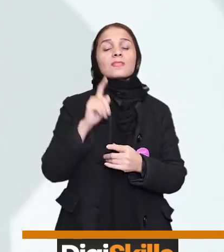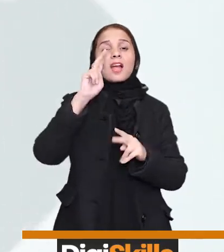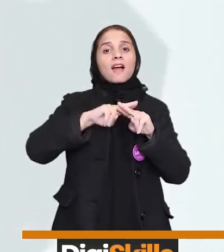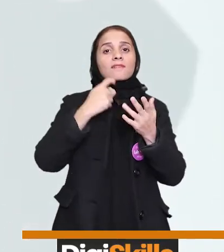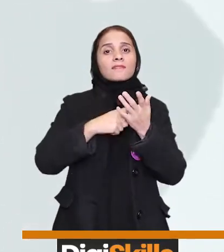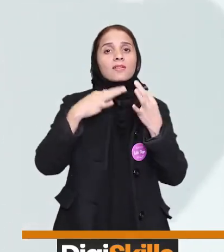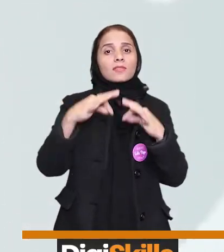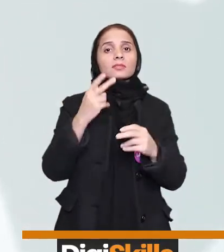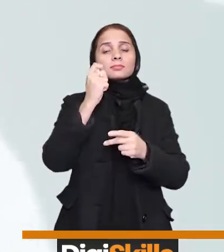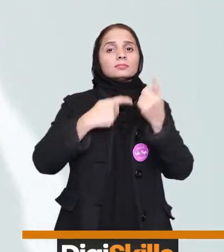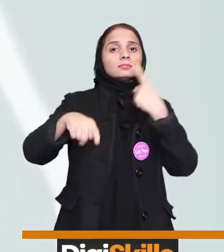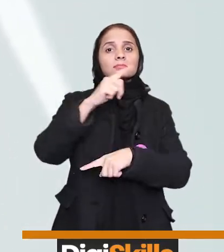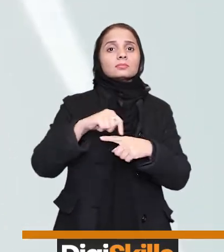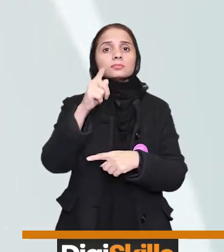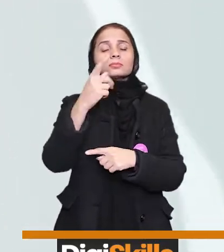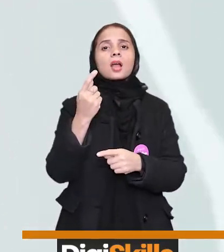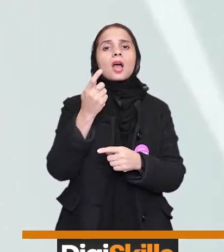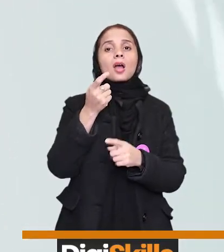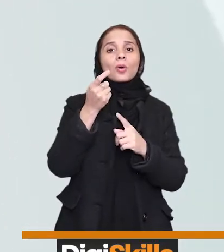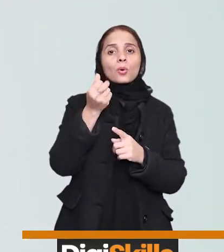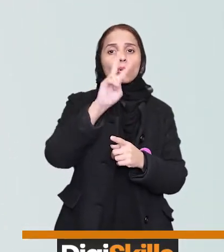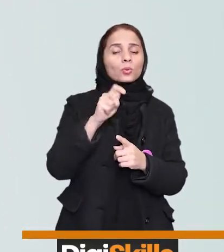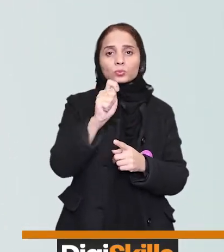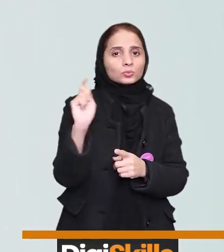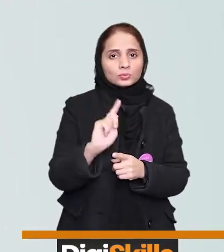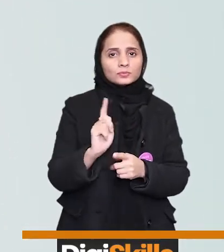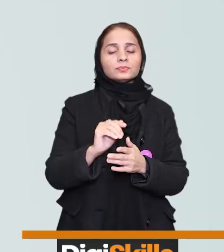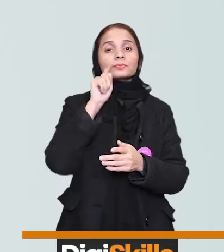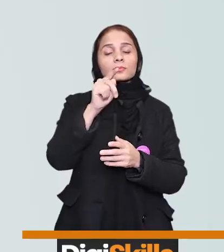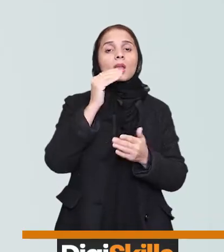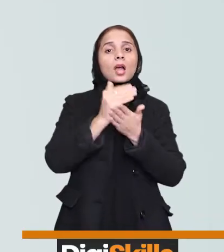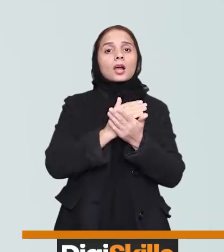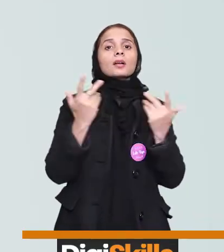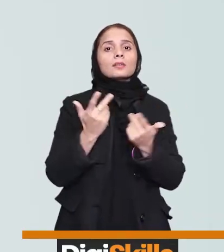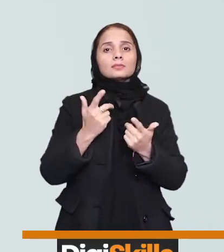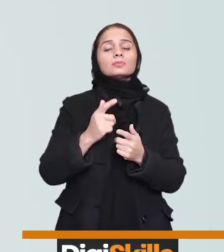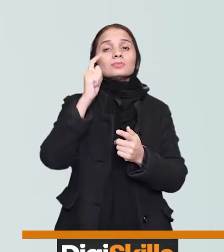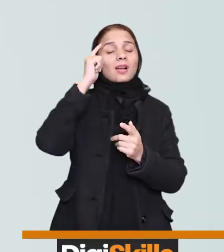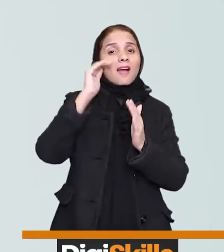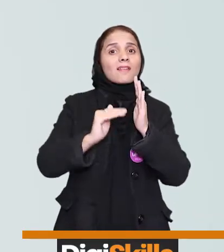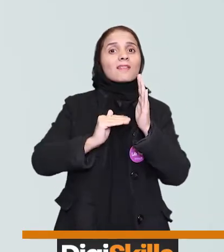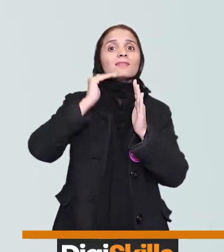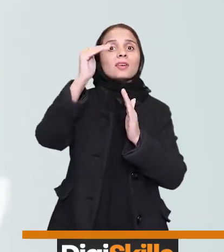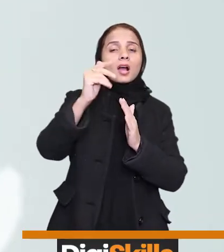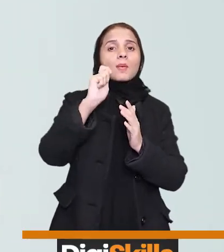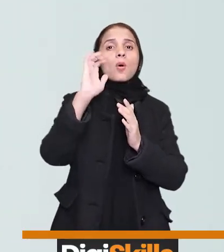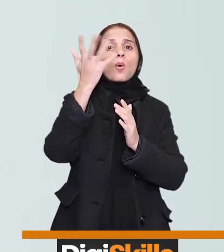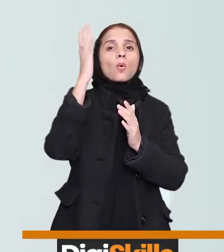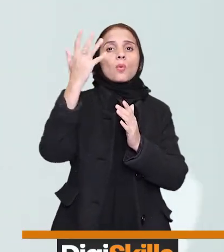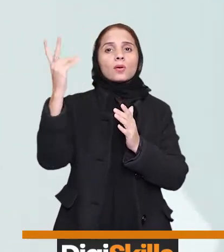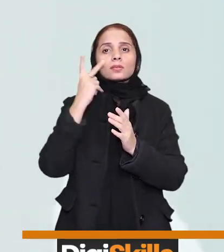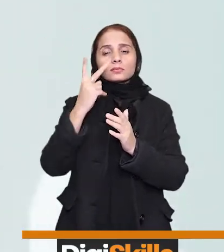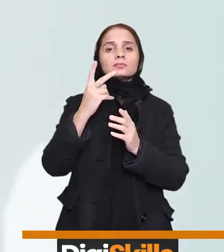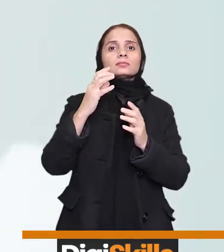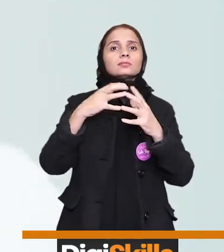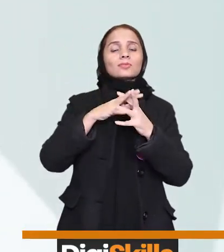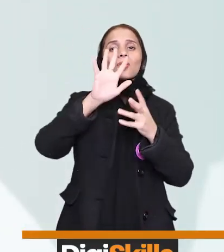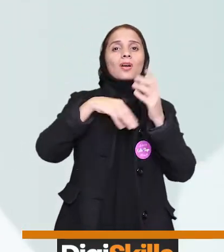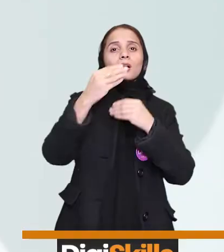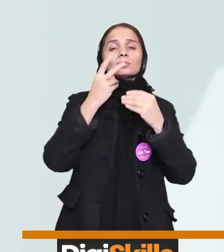Freelancing, believe me, it is not about price, freelancing is about lot other soft skills,